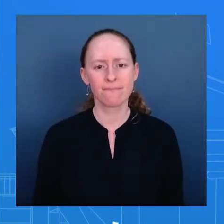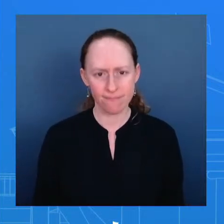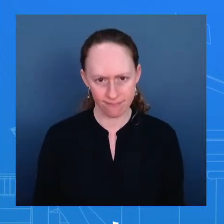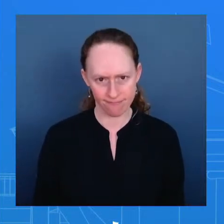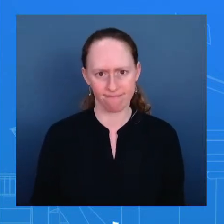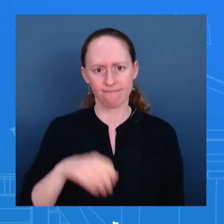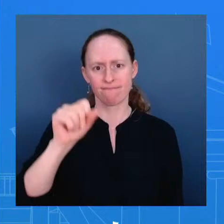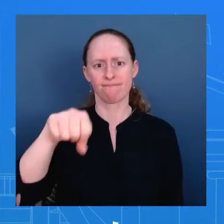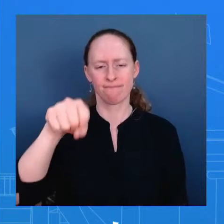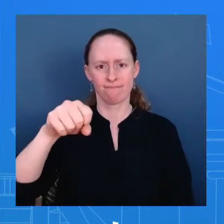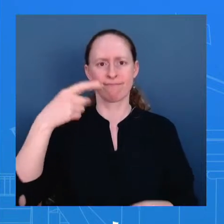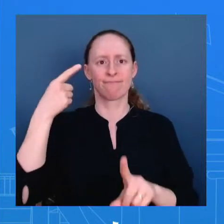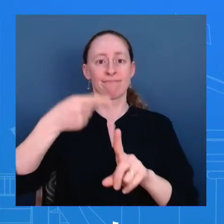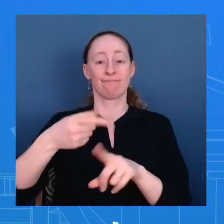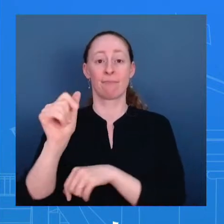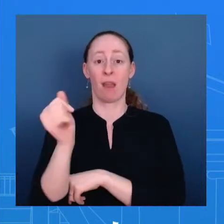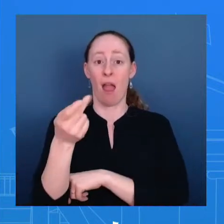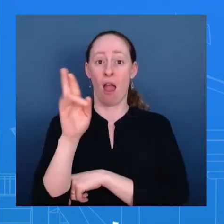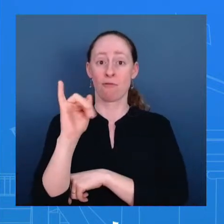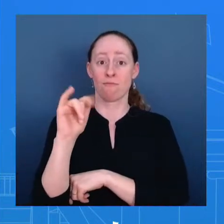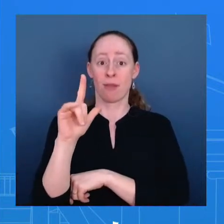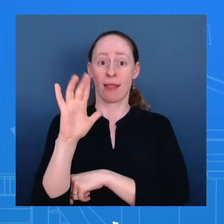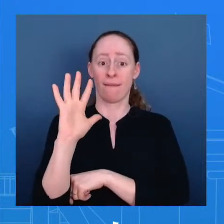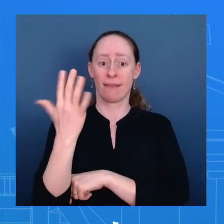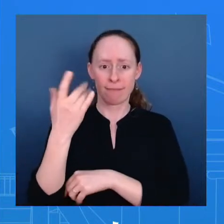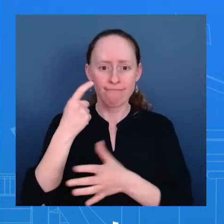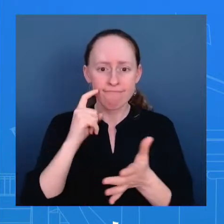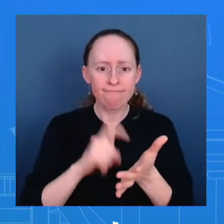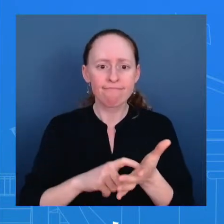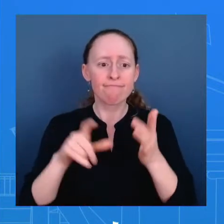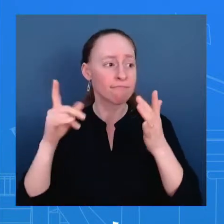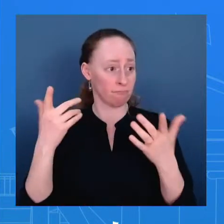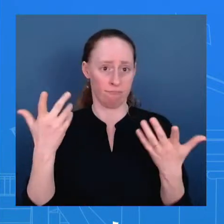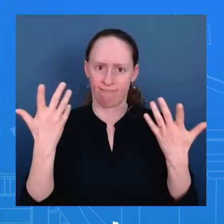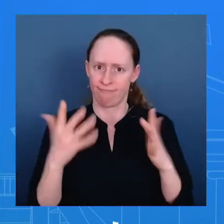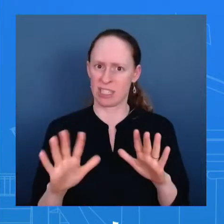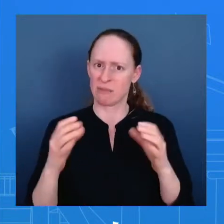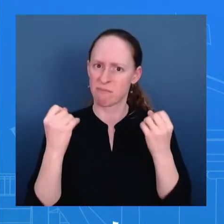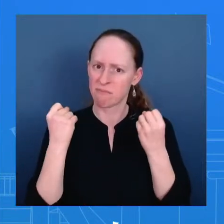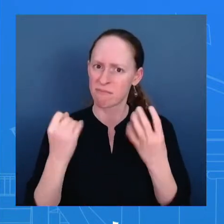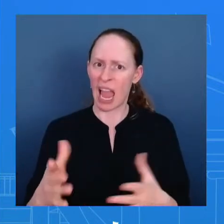have been moved into Gaza. So, that is an update. Yesterday, nearly 250 trucks moved into Gaza,